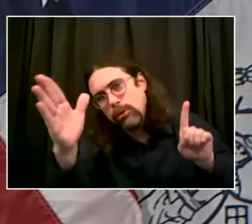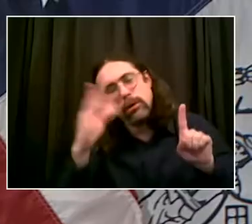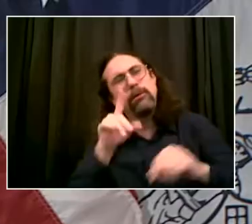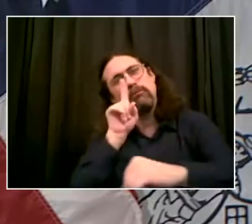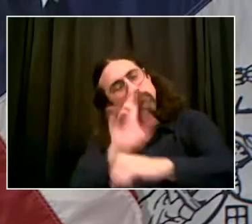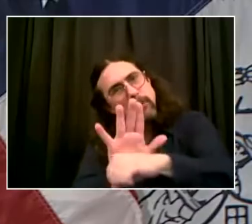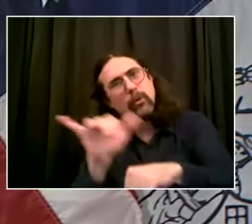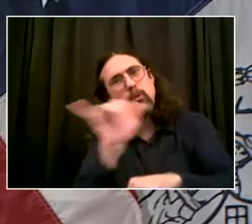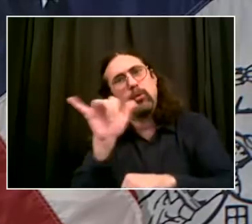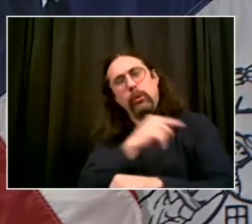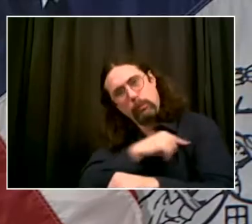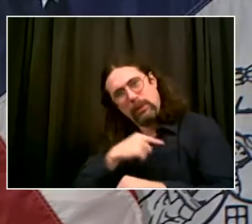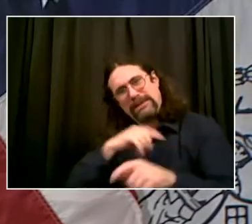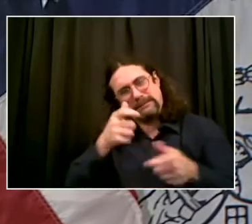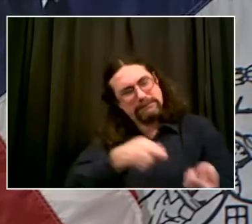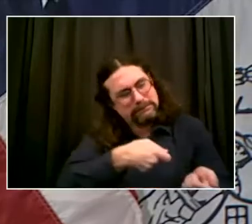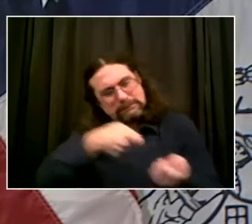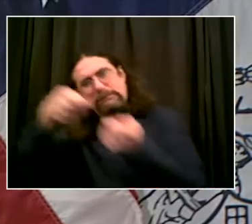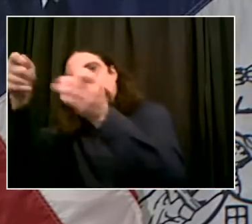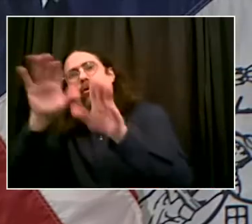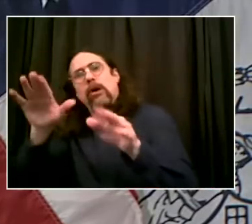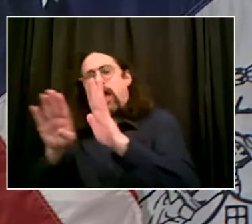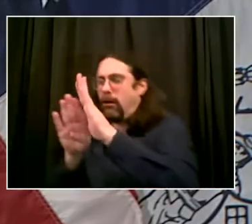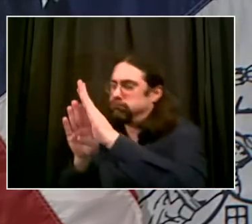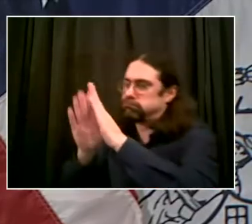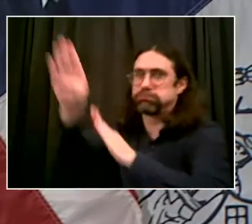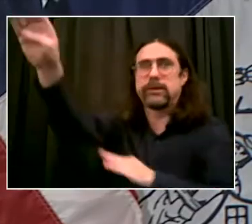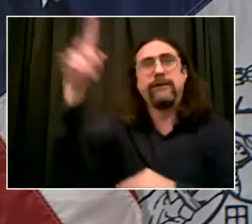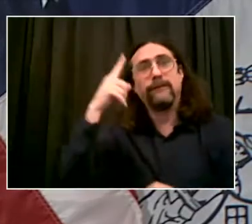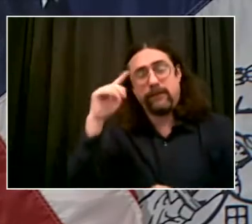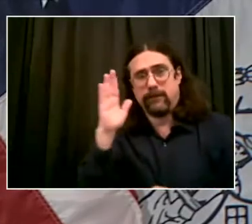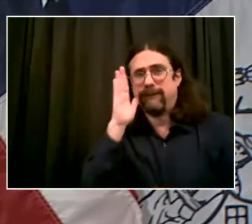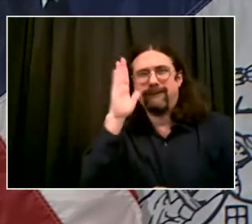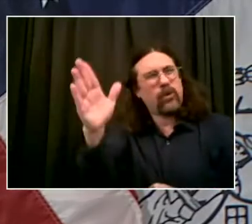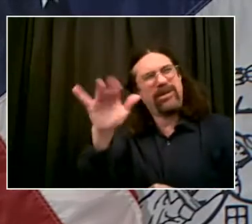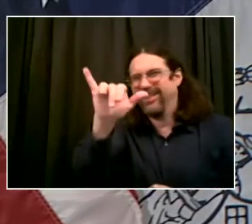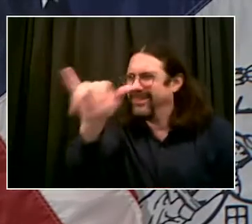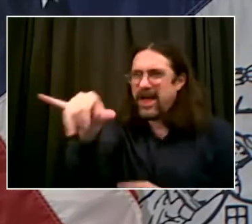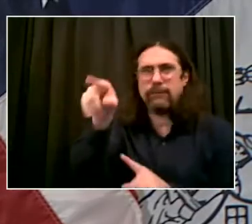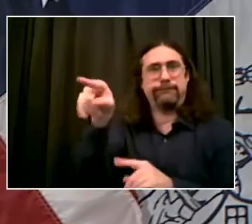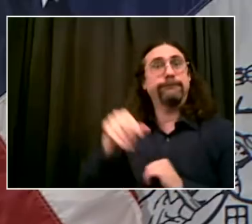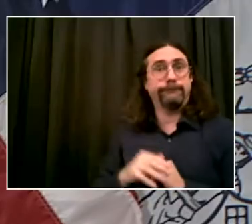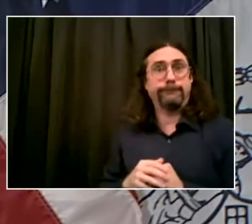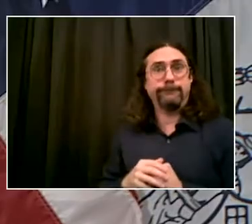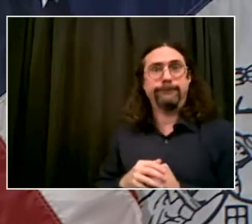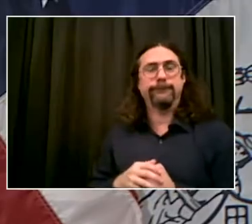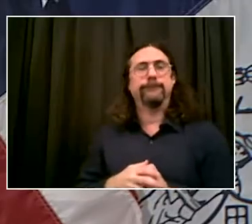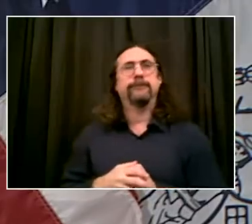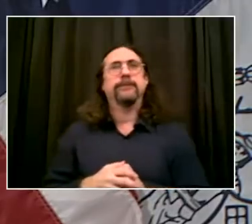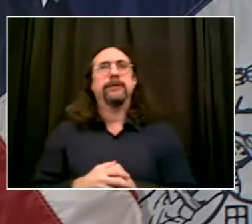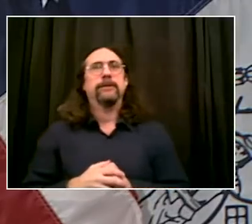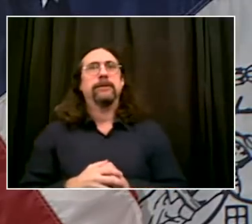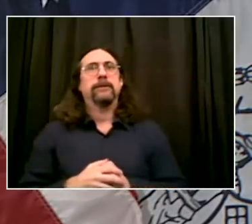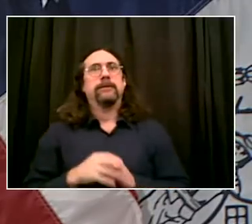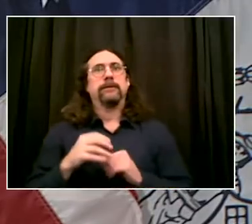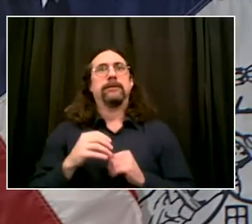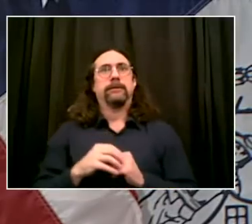KNOWLEDGE TO BE PARTNERSRS WITH IT.. THANK YOU. DO WE HAVE CHRISTINA AGAIN OR SOMEBODY ELSE?